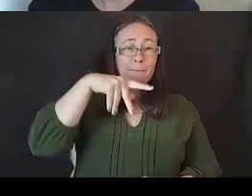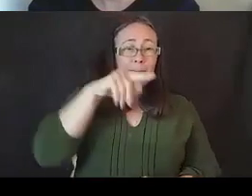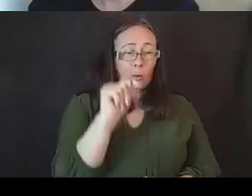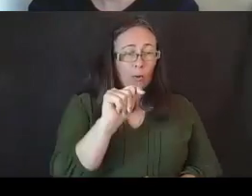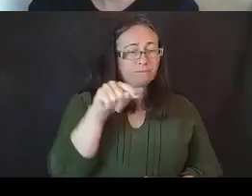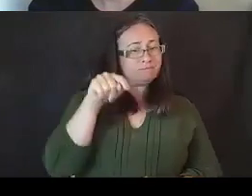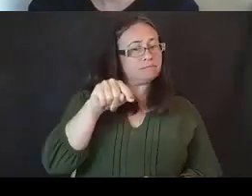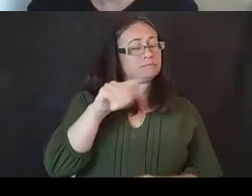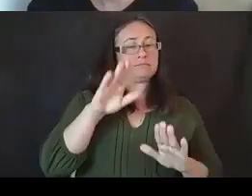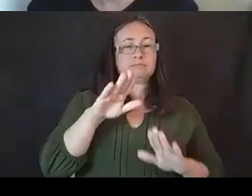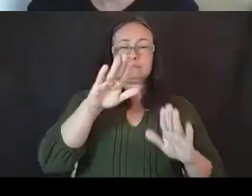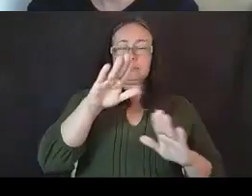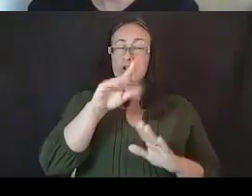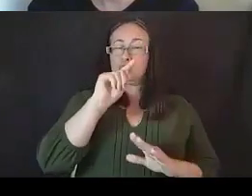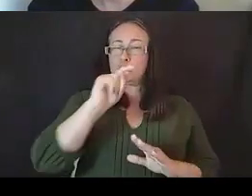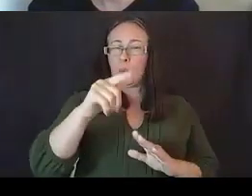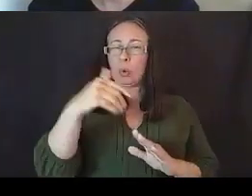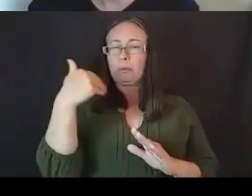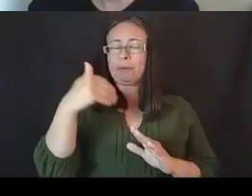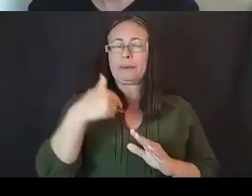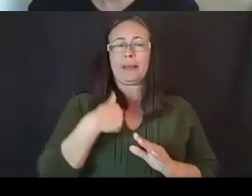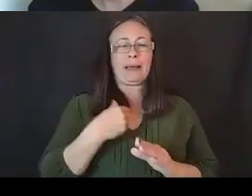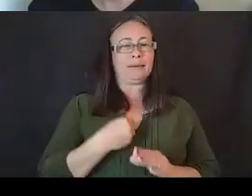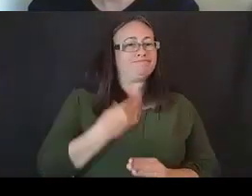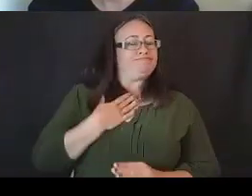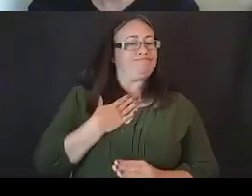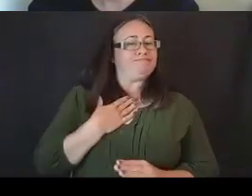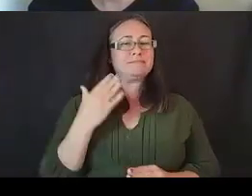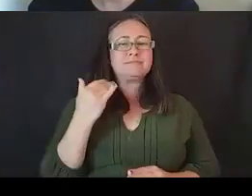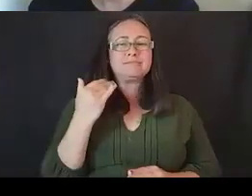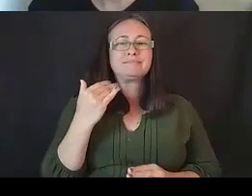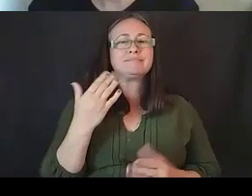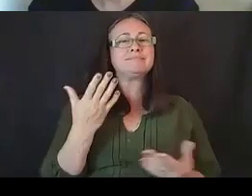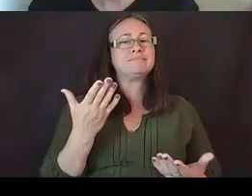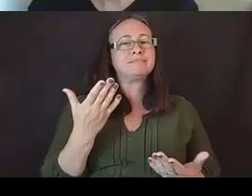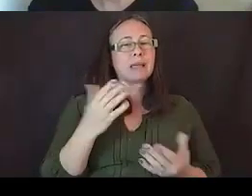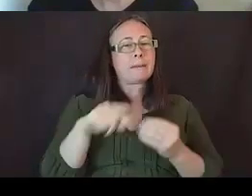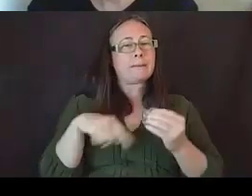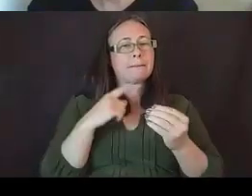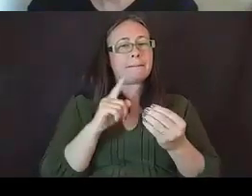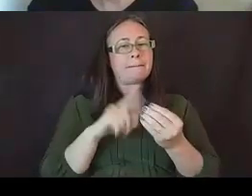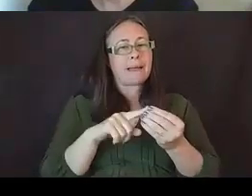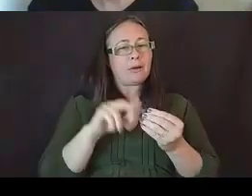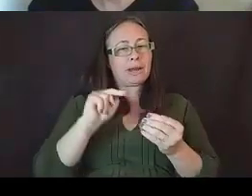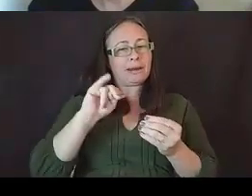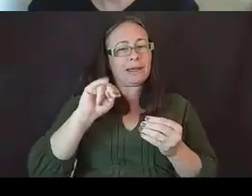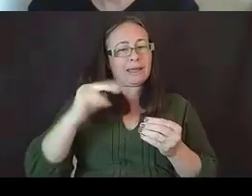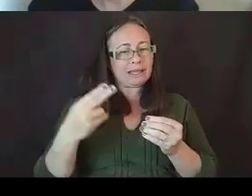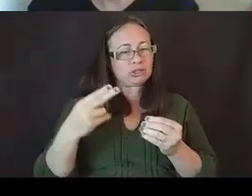I get very energized by it because it's really all about NIH's commitment to transparency,